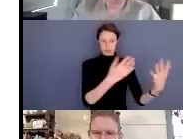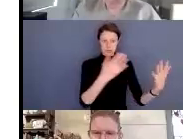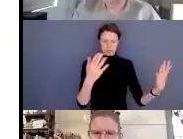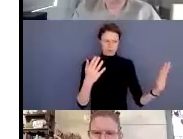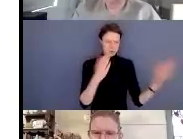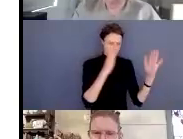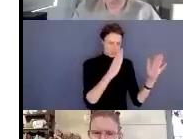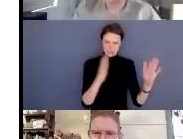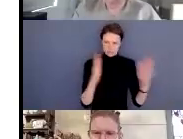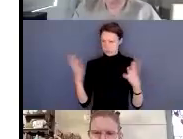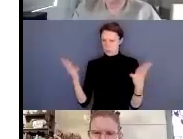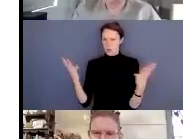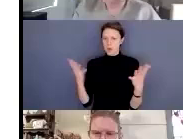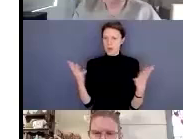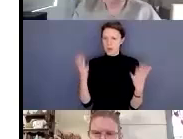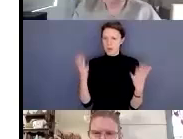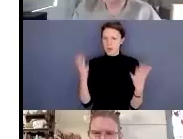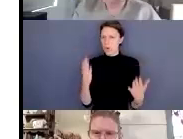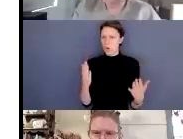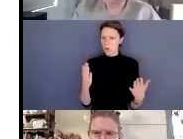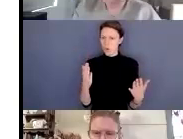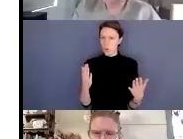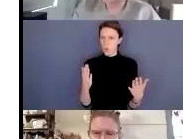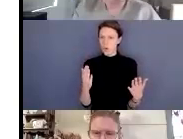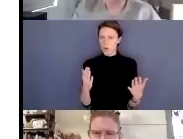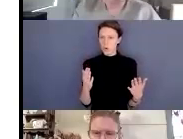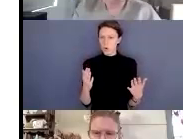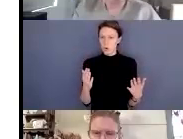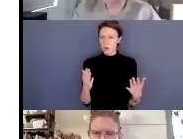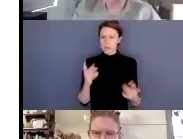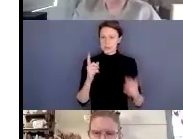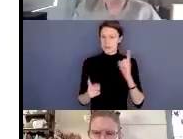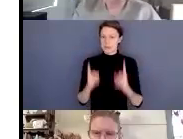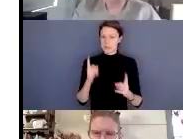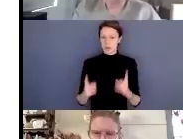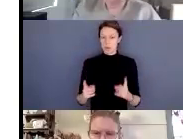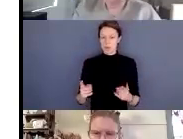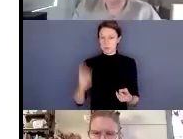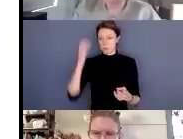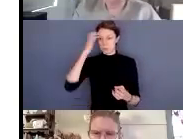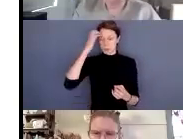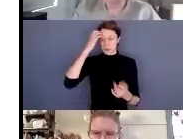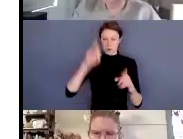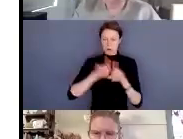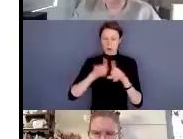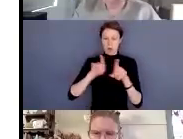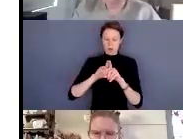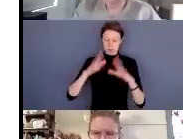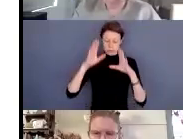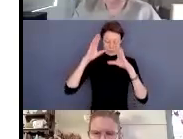even if you do know having the mental, you know, bandwidth to do that, or the emotional space to do